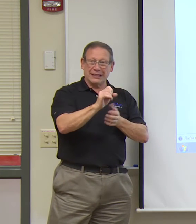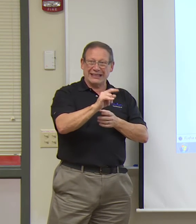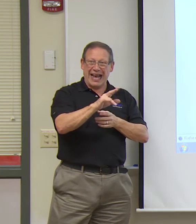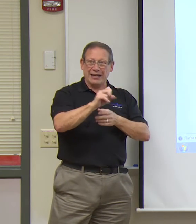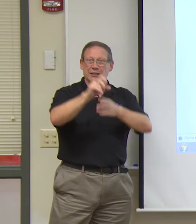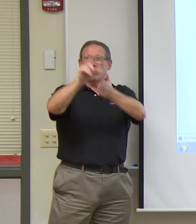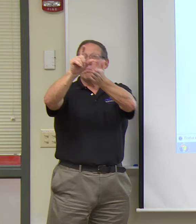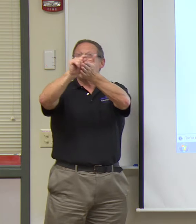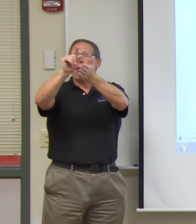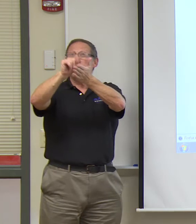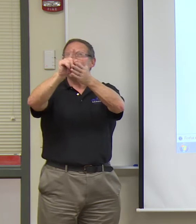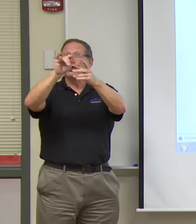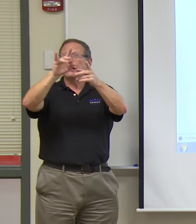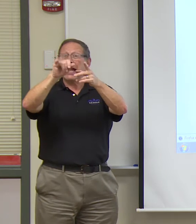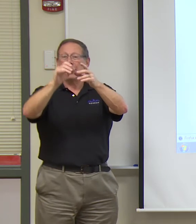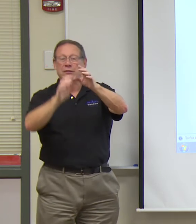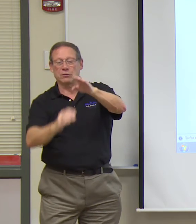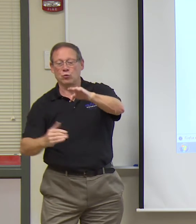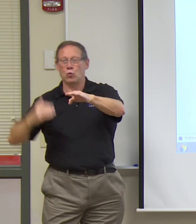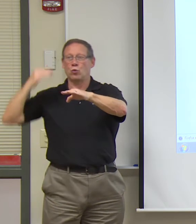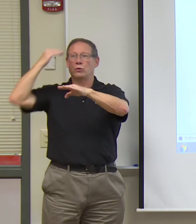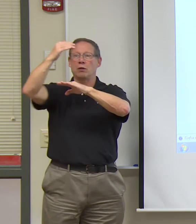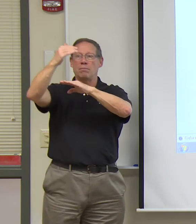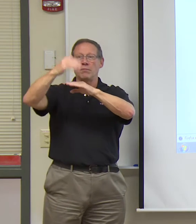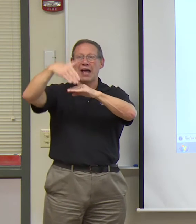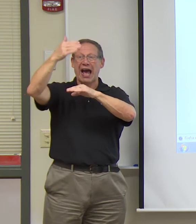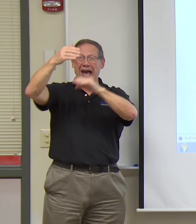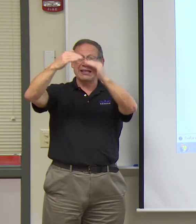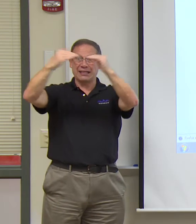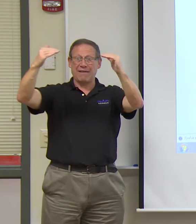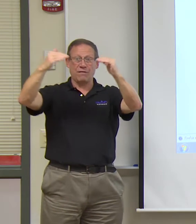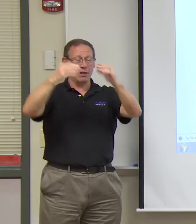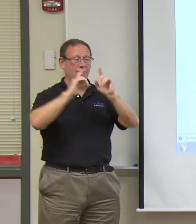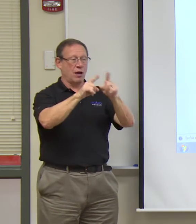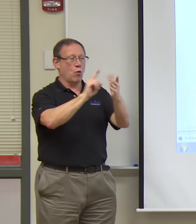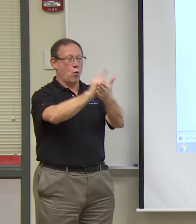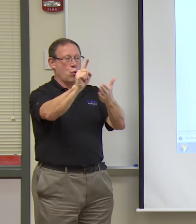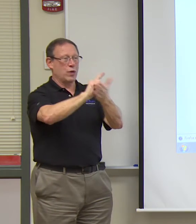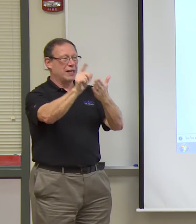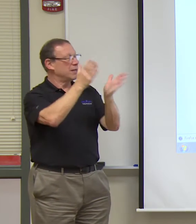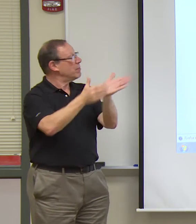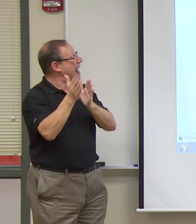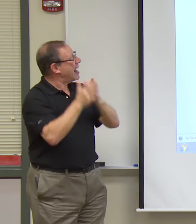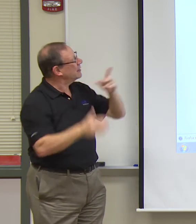So, if--if I went to the weekly plans area